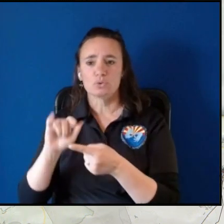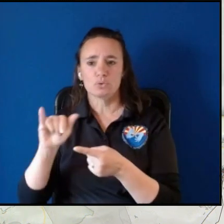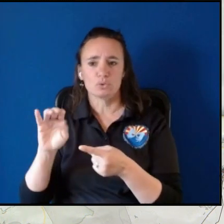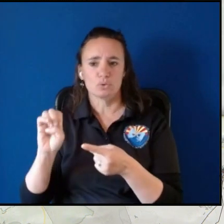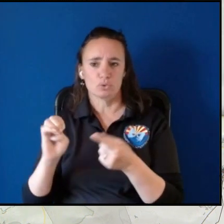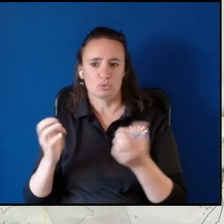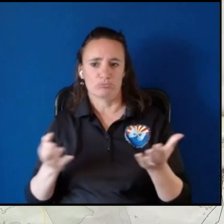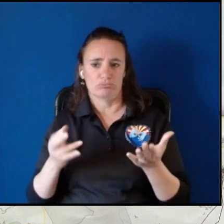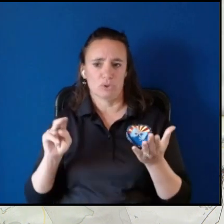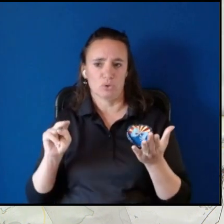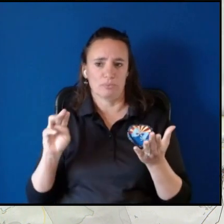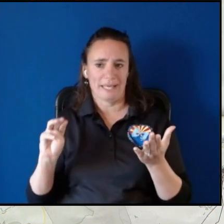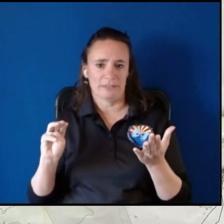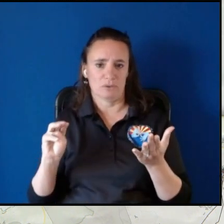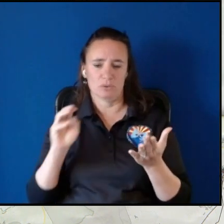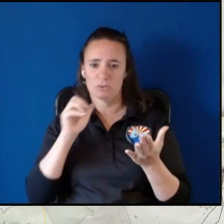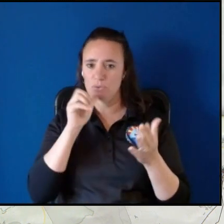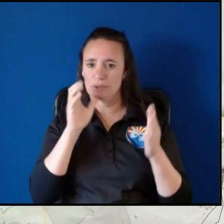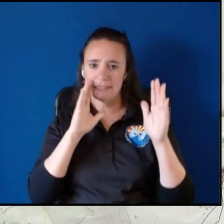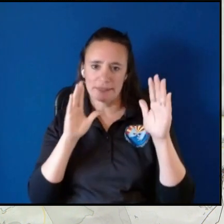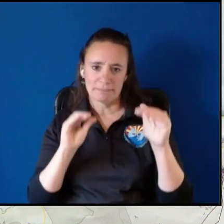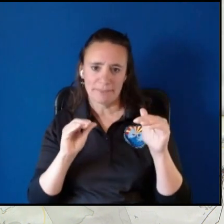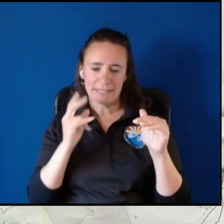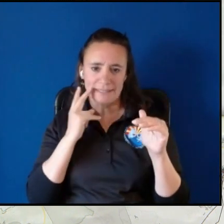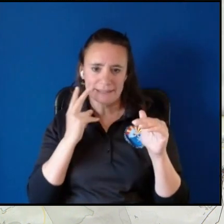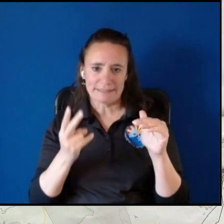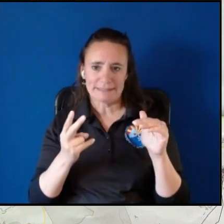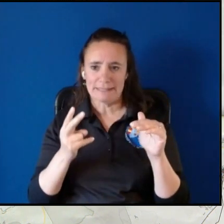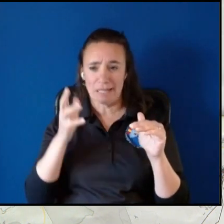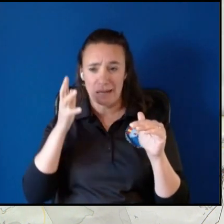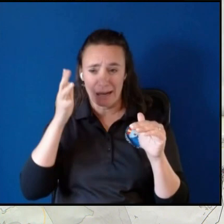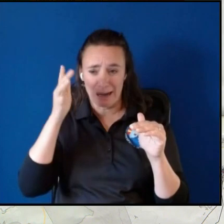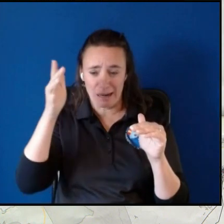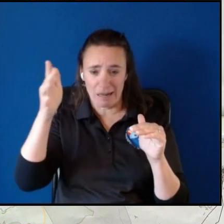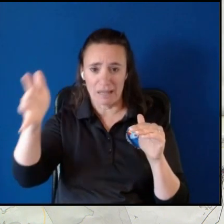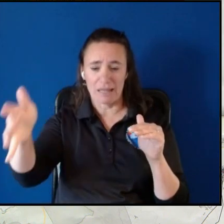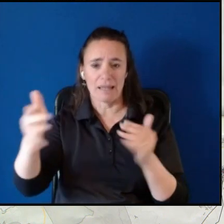So we don't expect to see long-term beneficial rain until we get